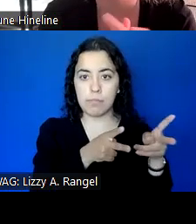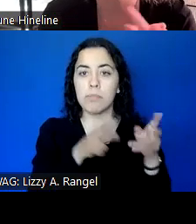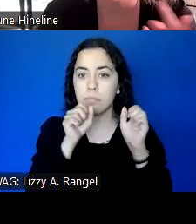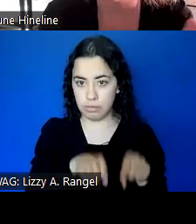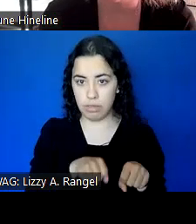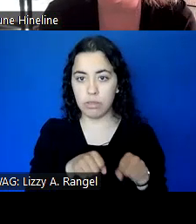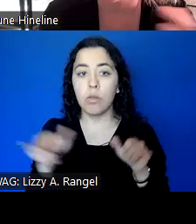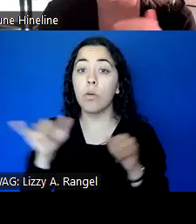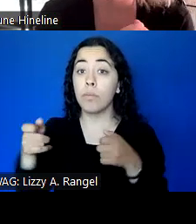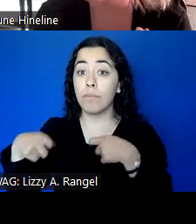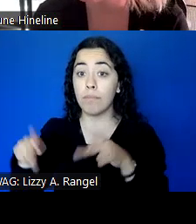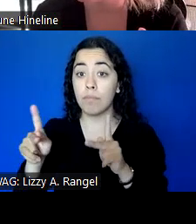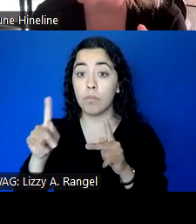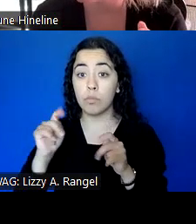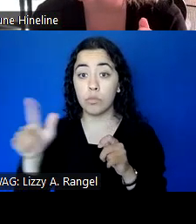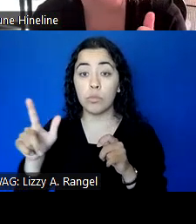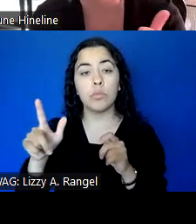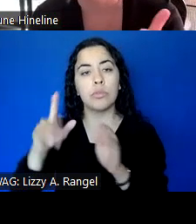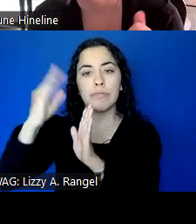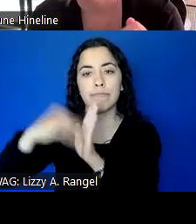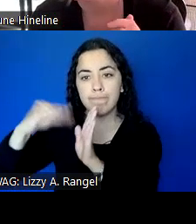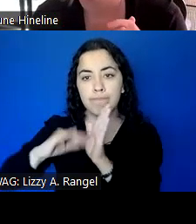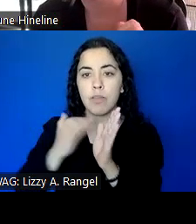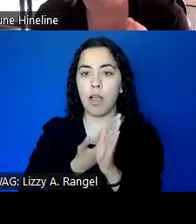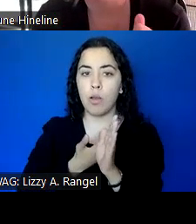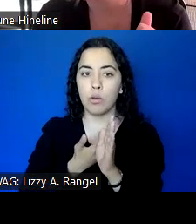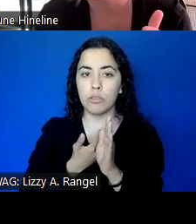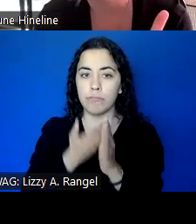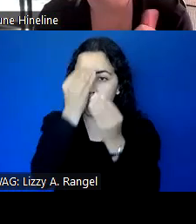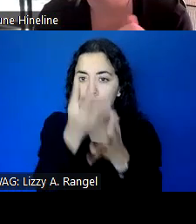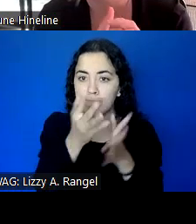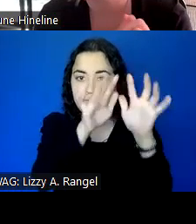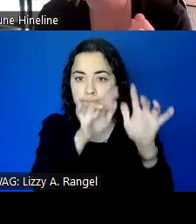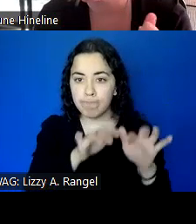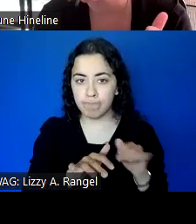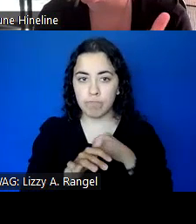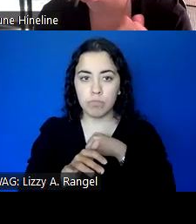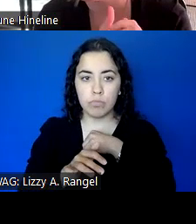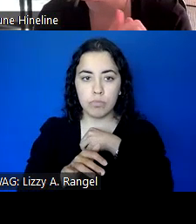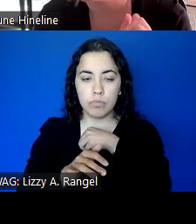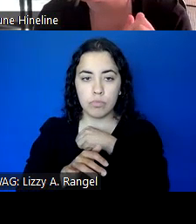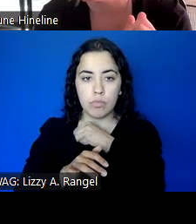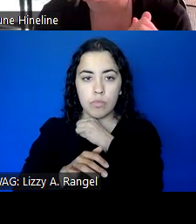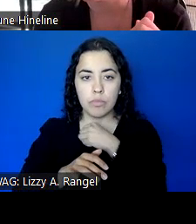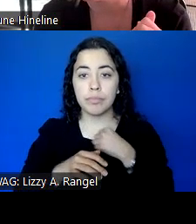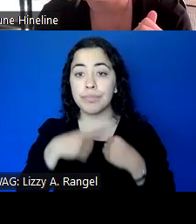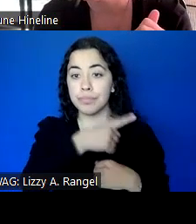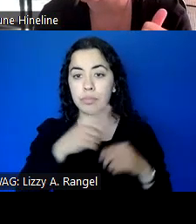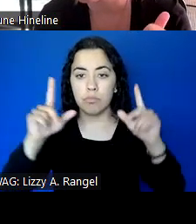expectations, the less errors there are and the less times people have to re-enter their data.